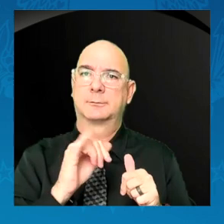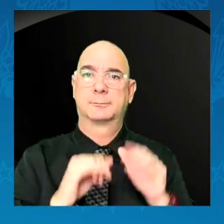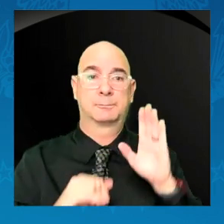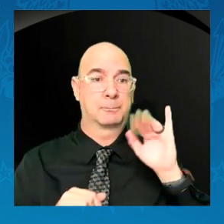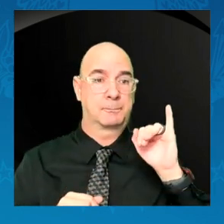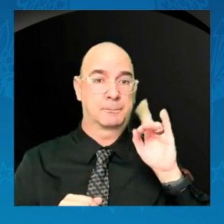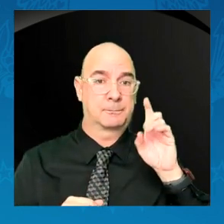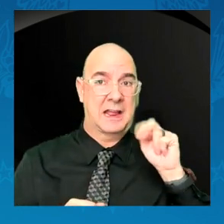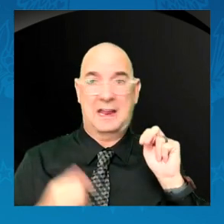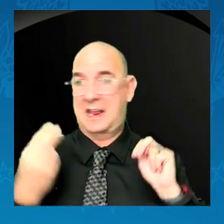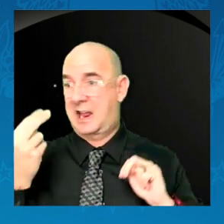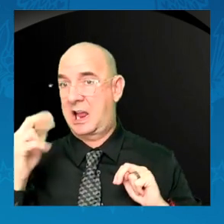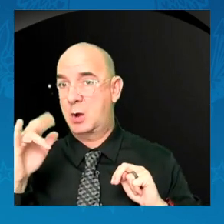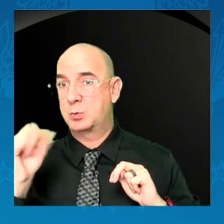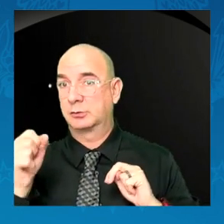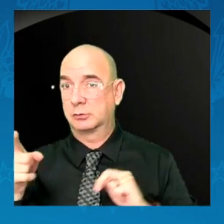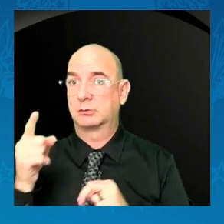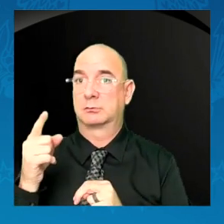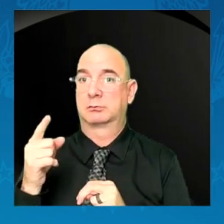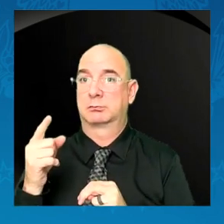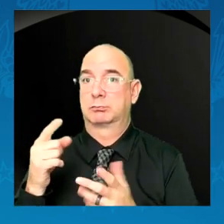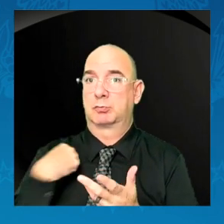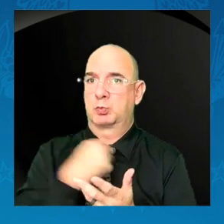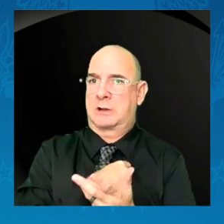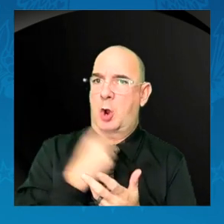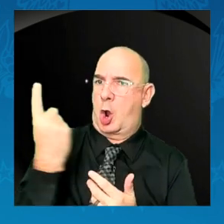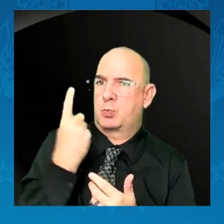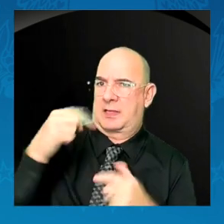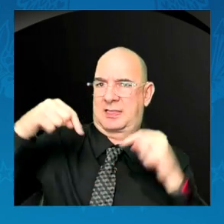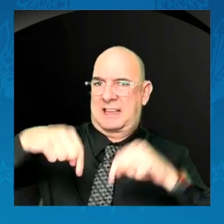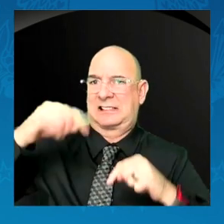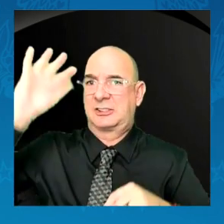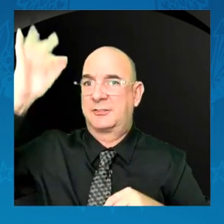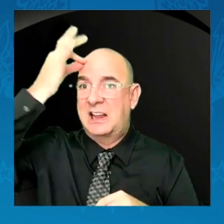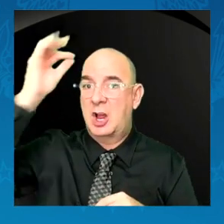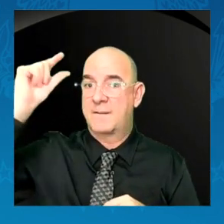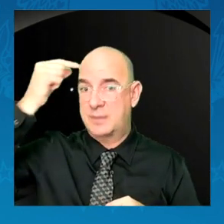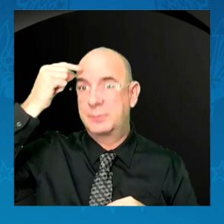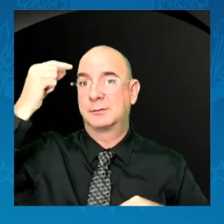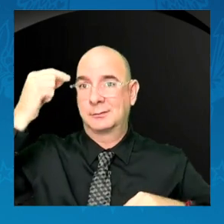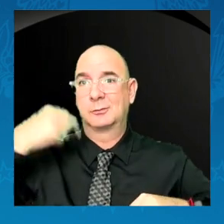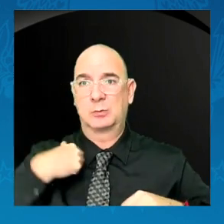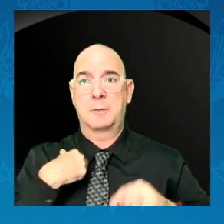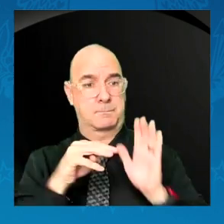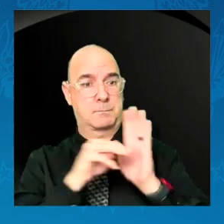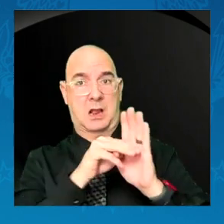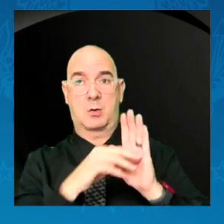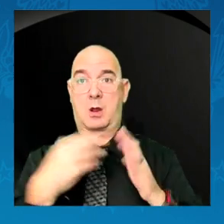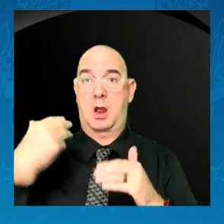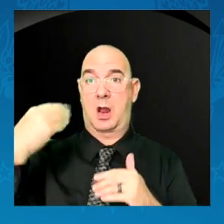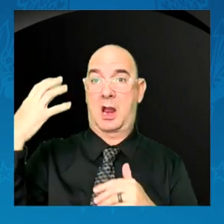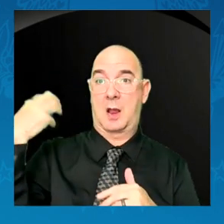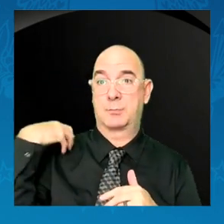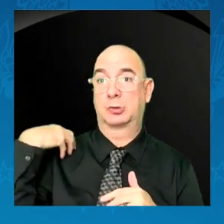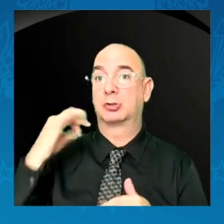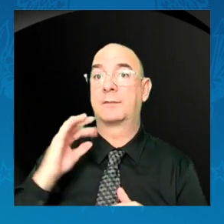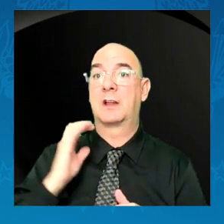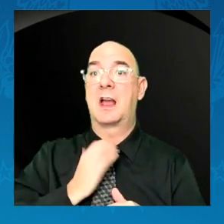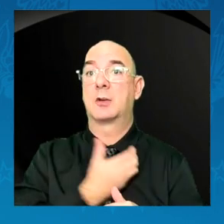is a model employer to strengthen, empower our workforce. As chair of the President's Management Council, I am personally committed to making sure